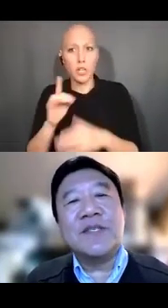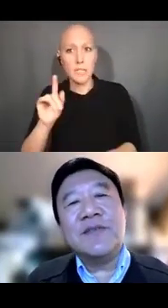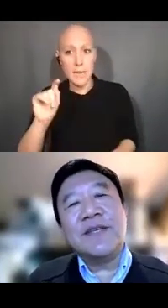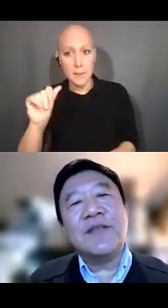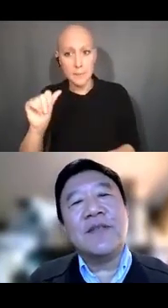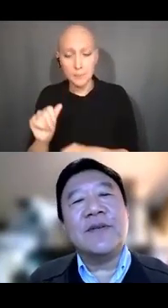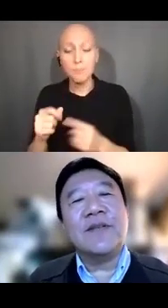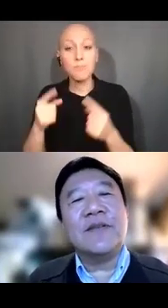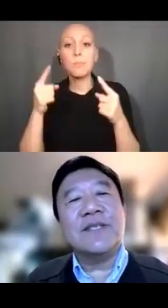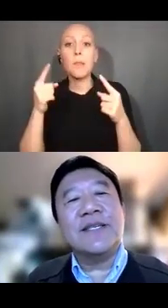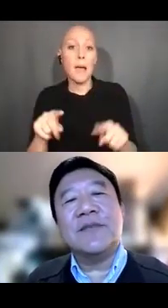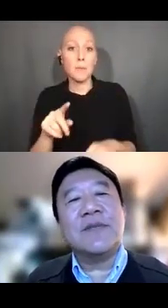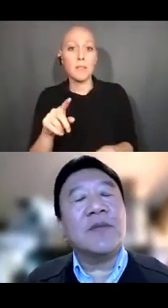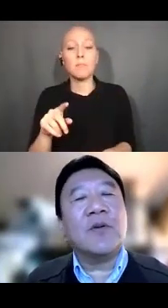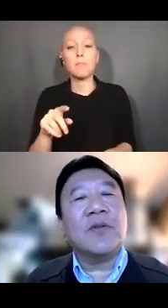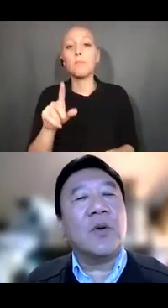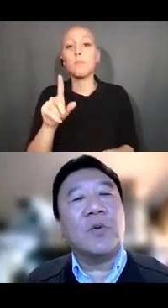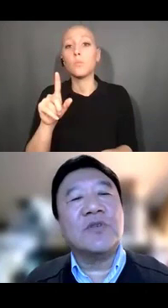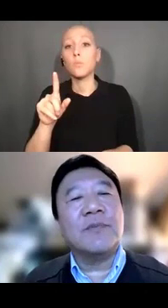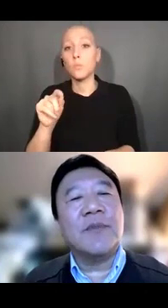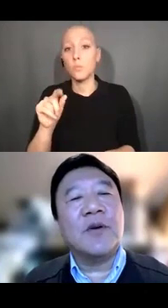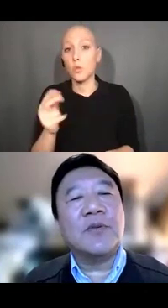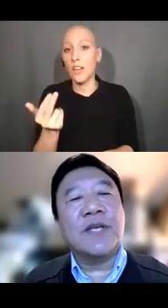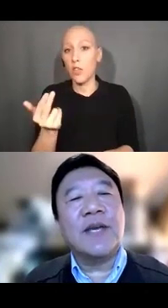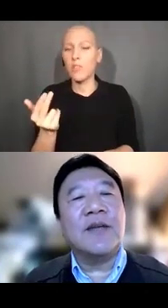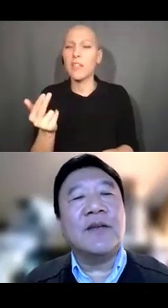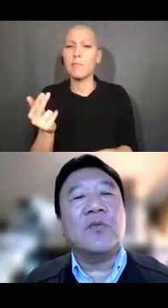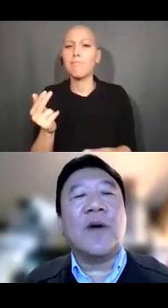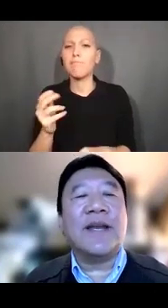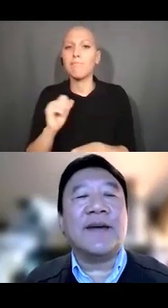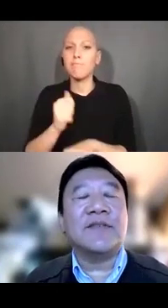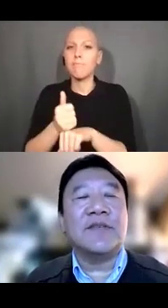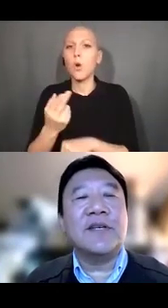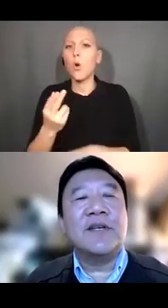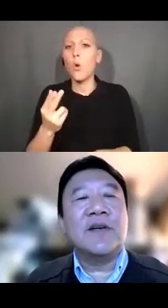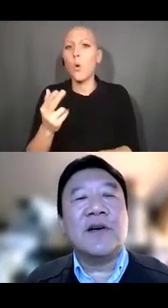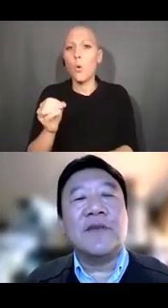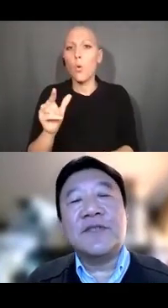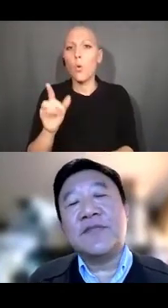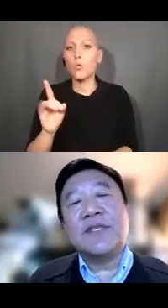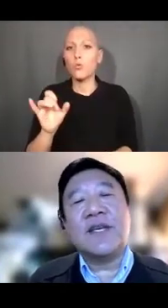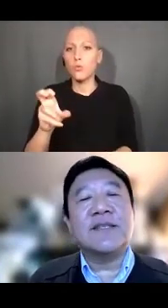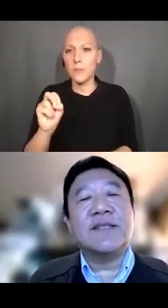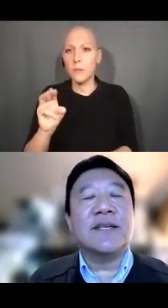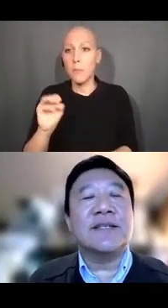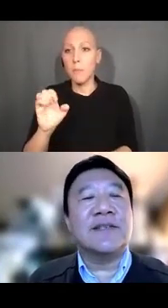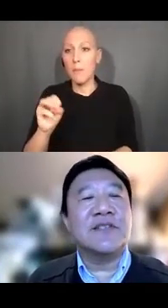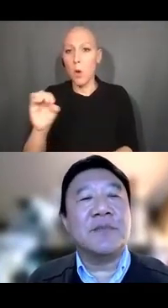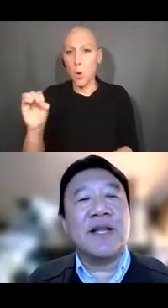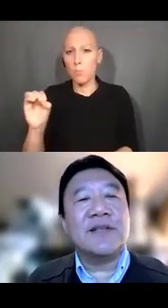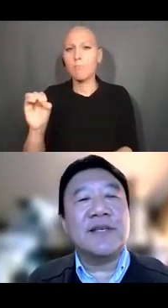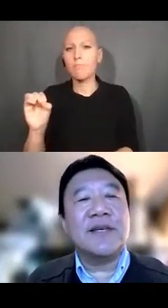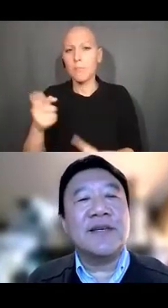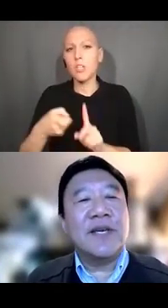in 2013 there was something called the Holdren Memo which came out of the White House Office of Science and Technology Policy.